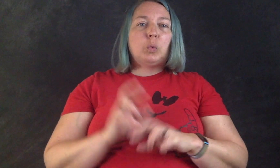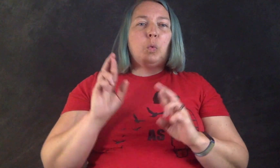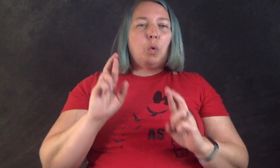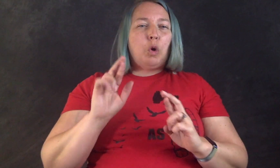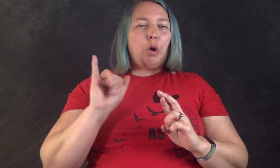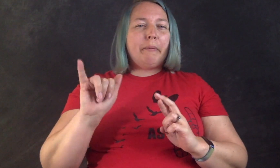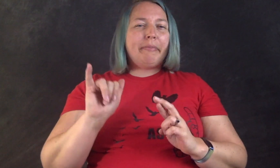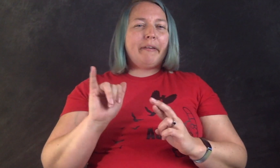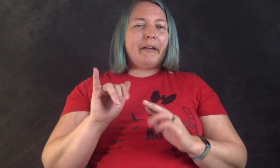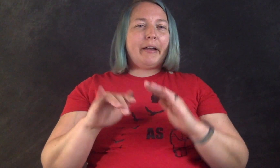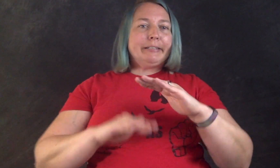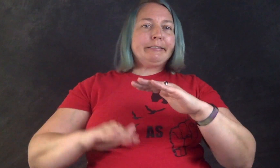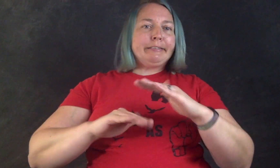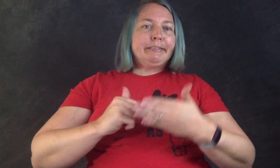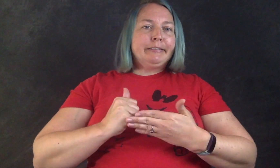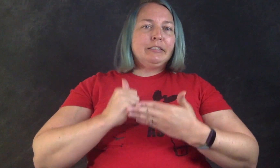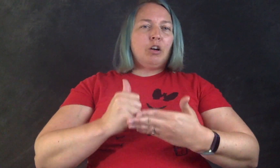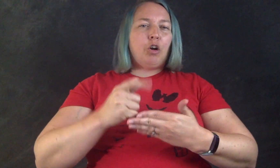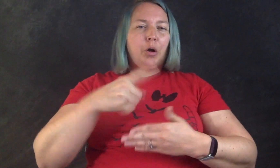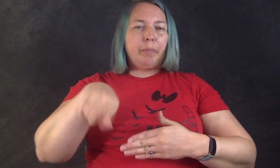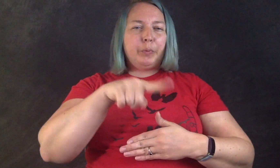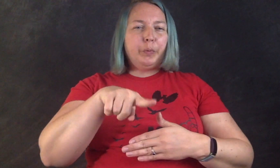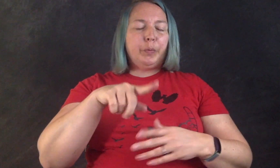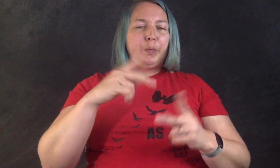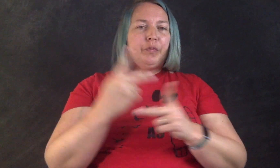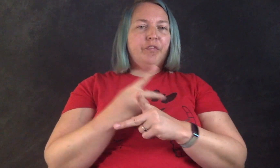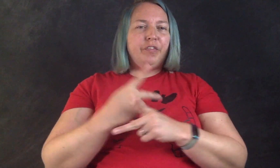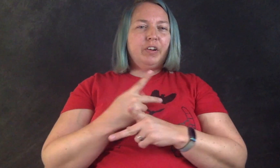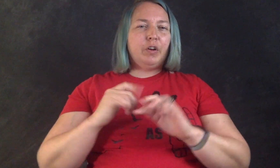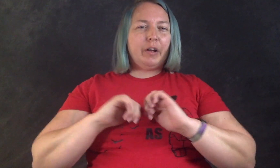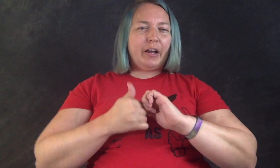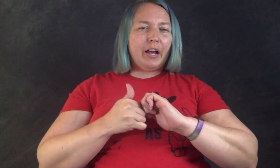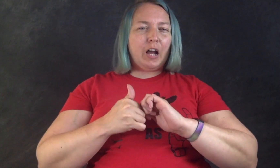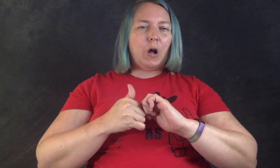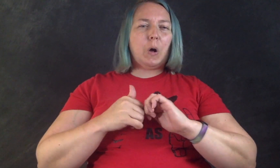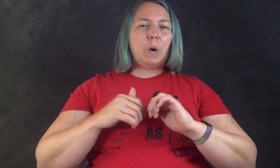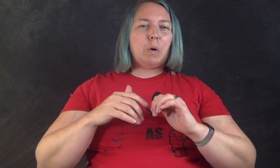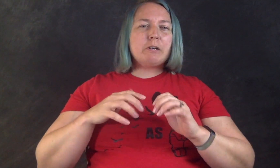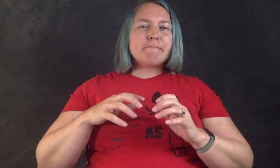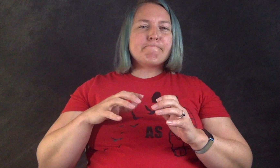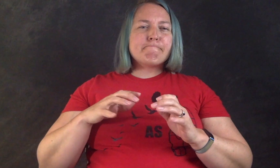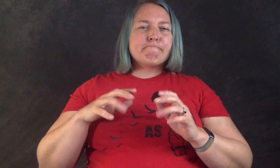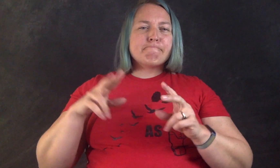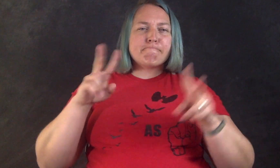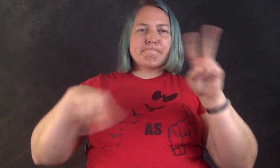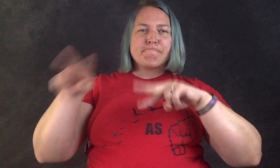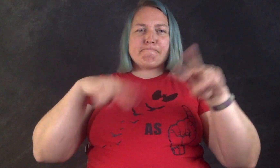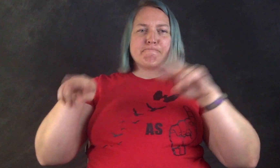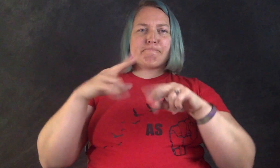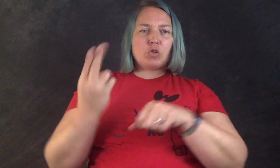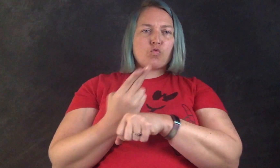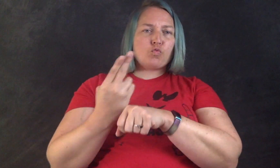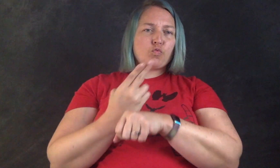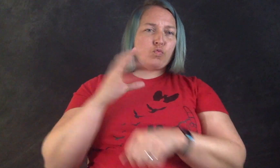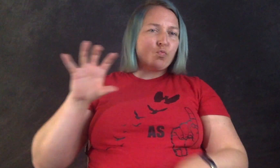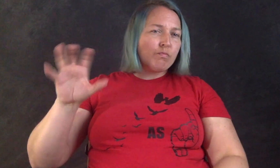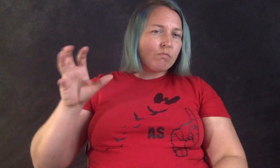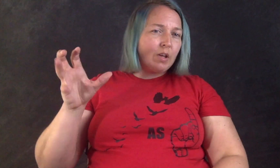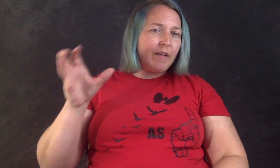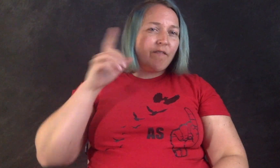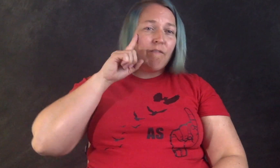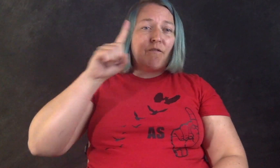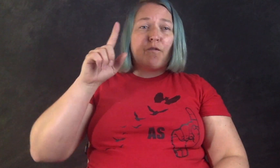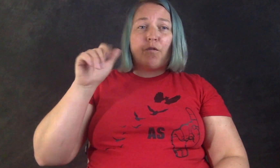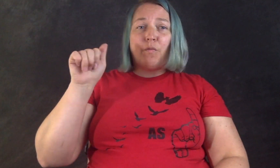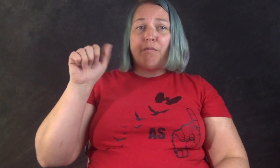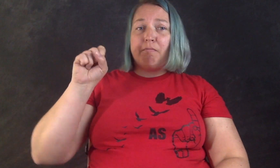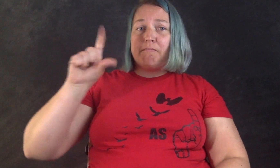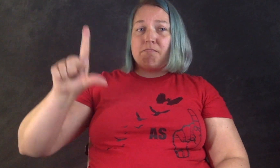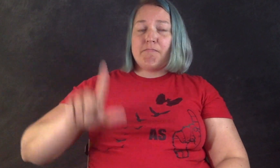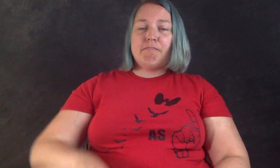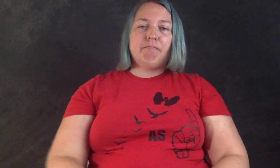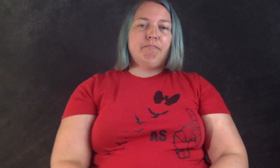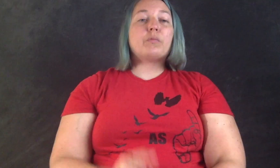Hopefully the basics of Canvas explanation helped you in regards of using it for my class.